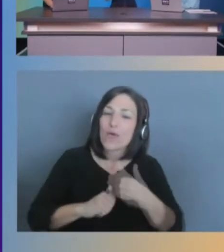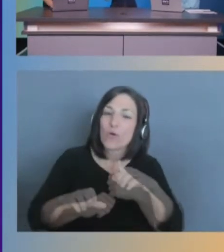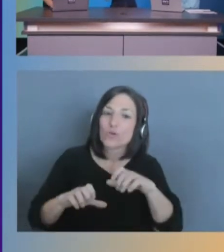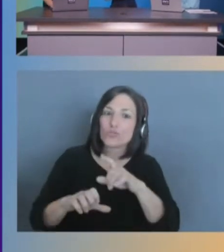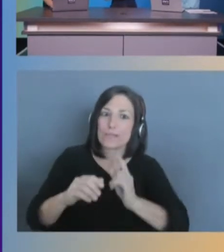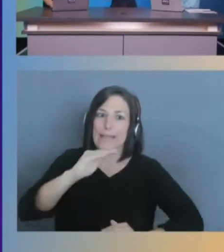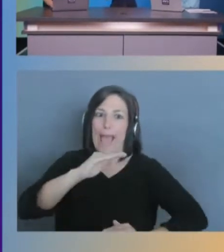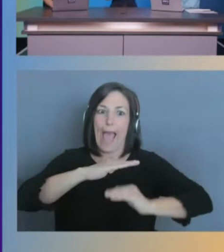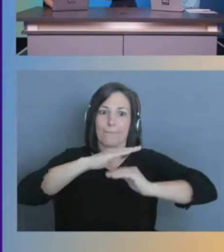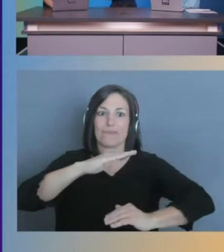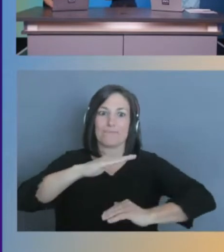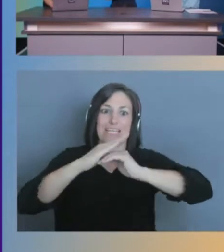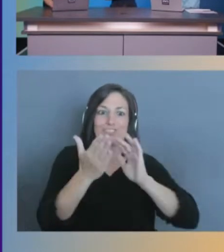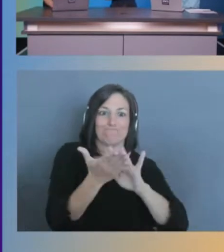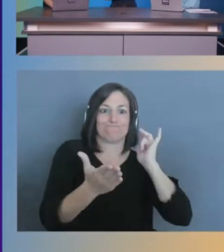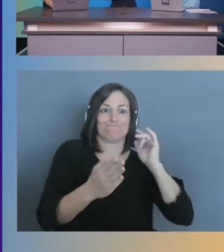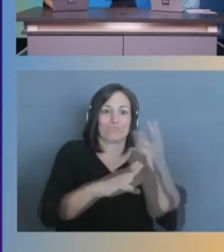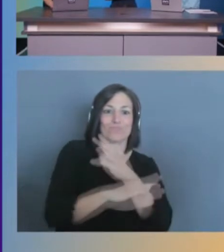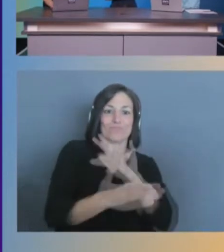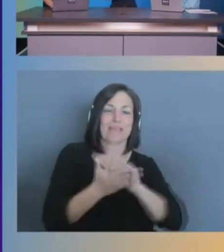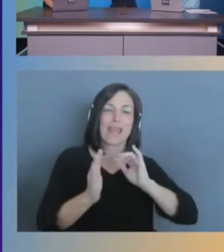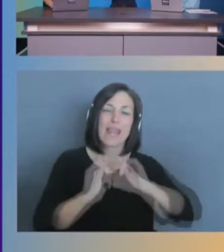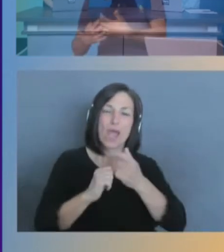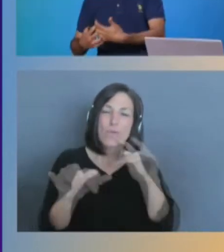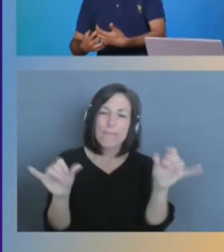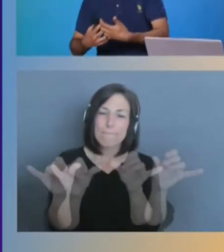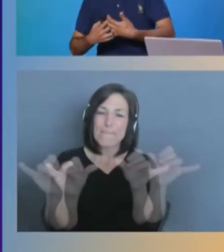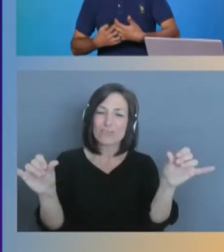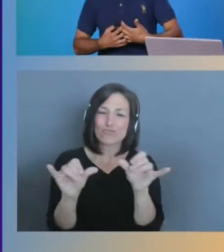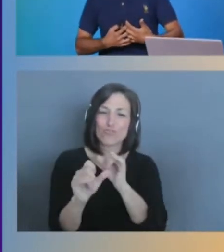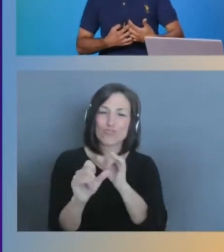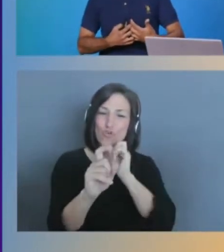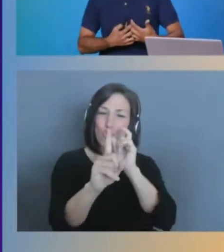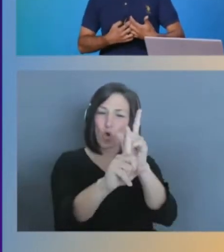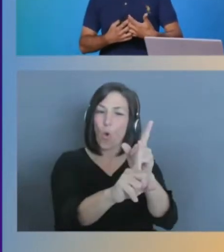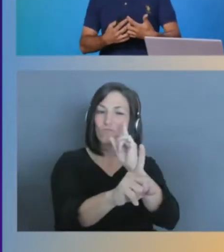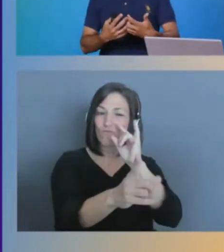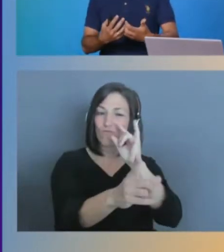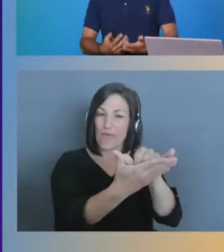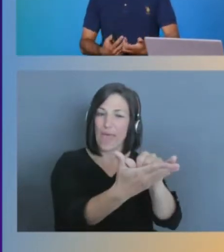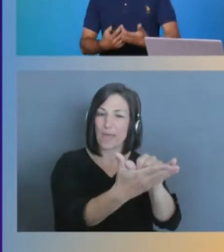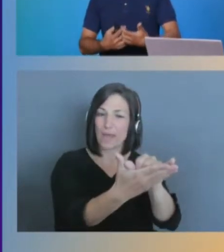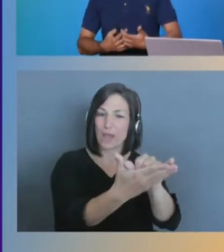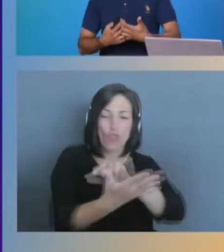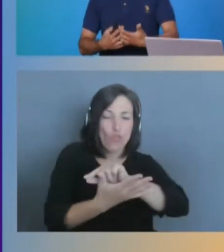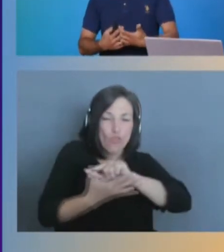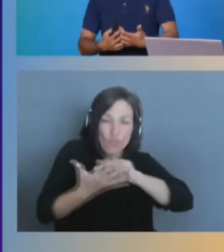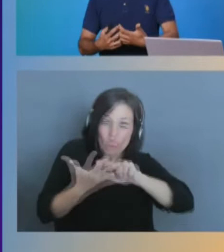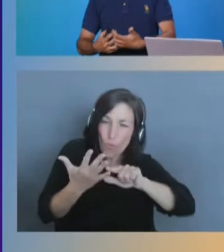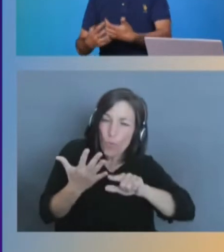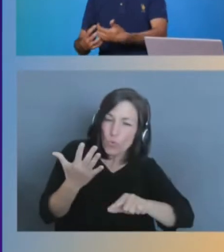how we are measuring our goals through the renewable energy. Those work has been shared